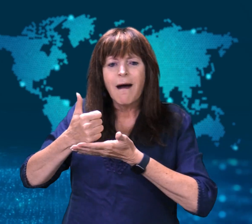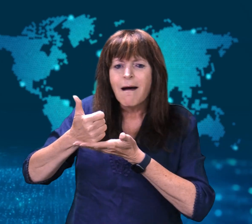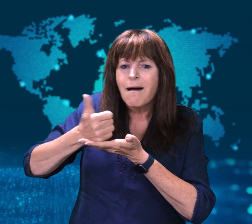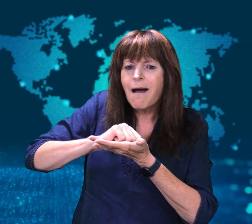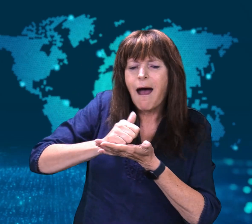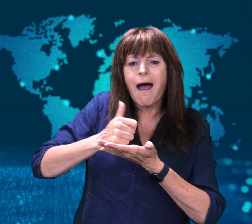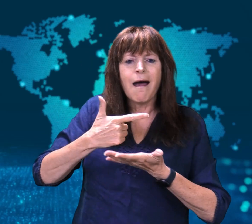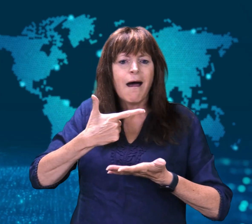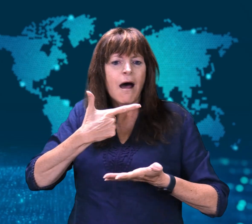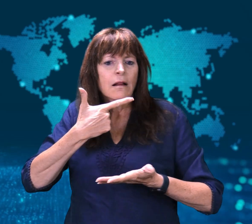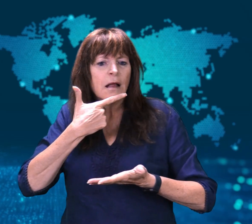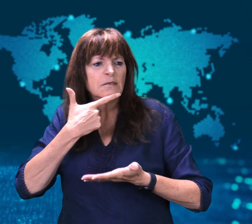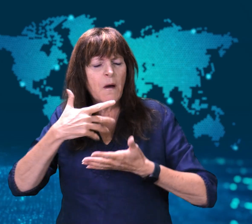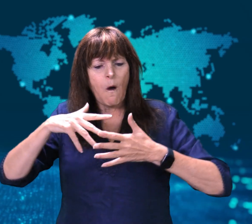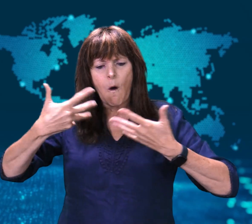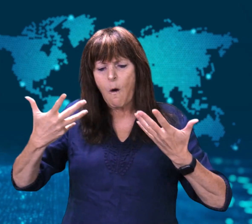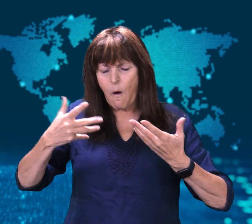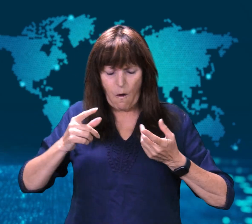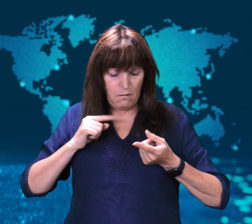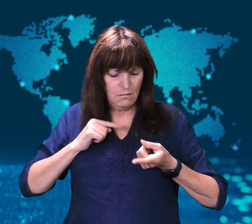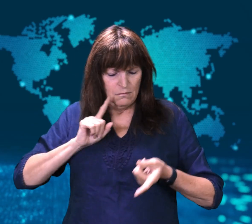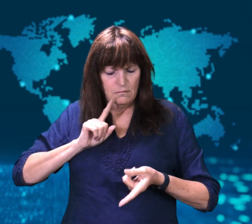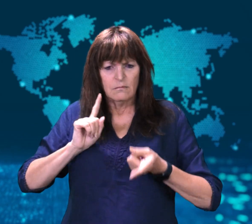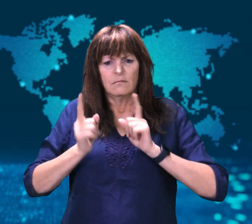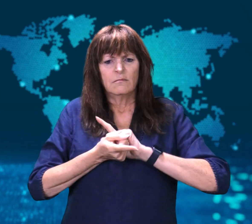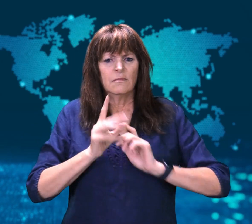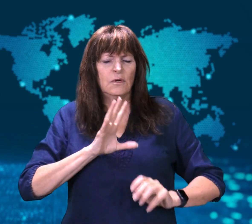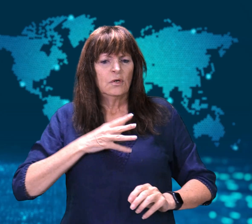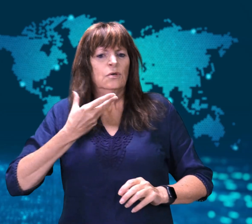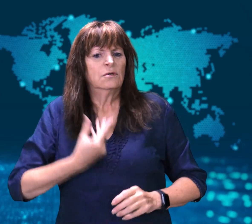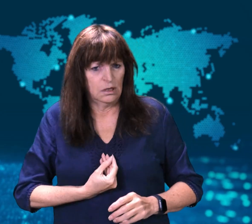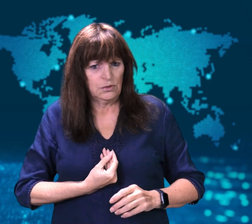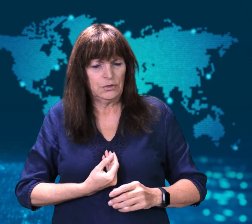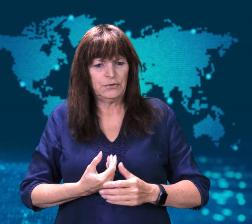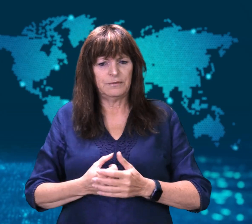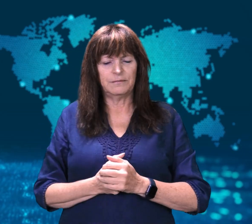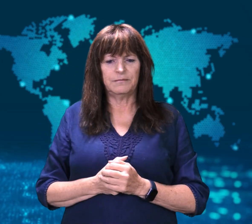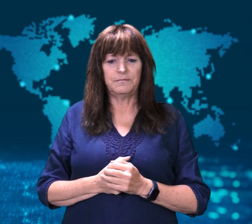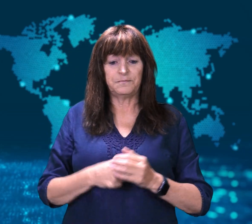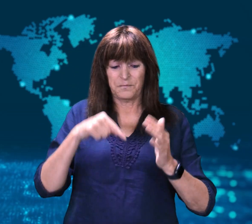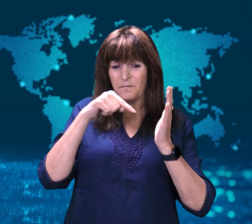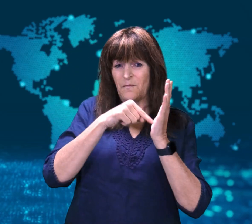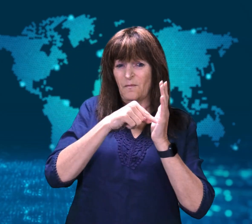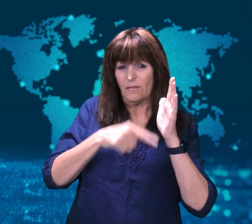promotes homosexuality or gender change.